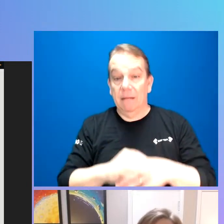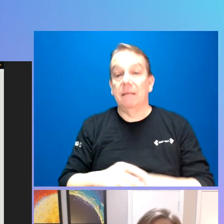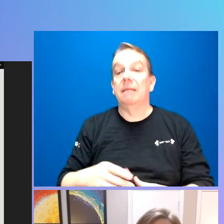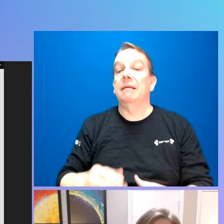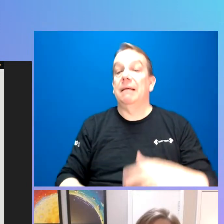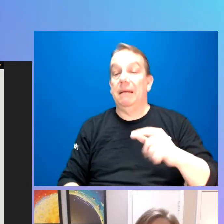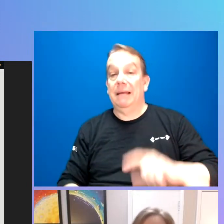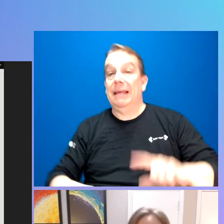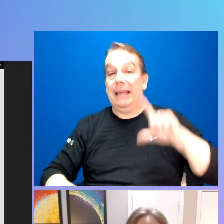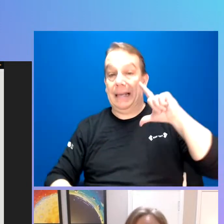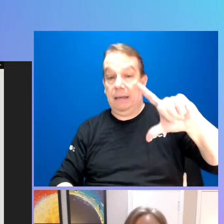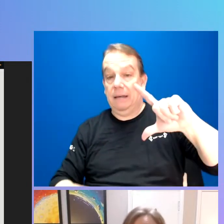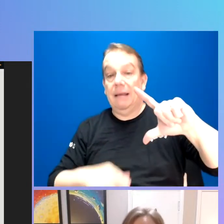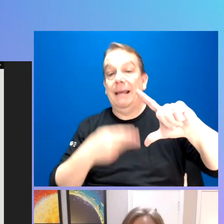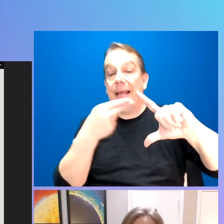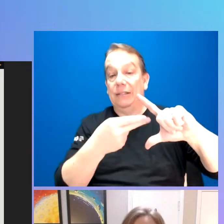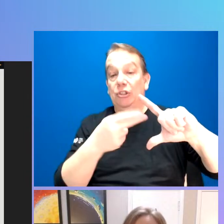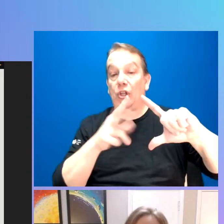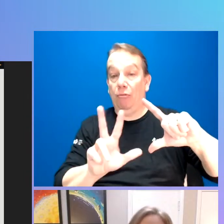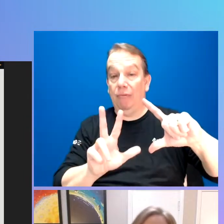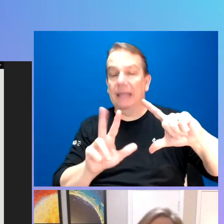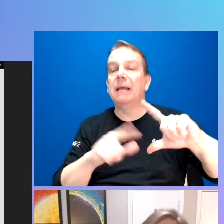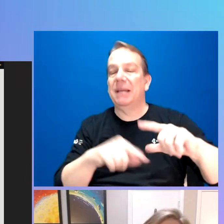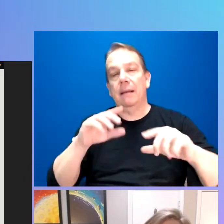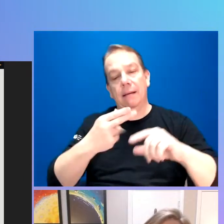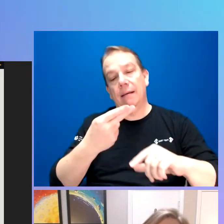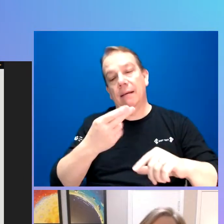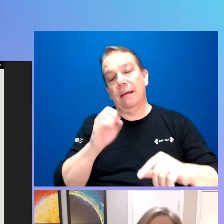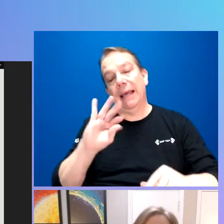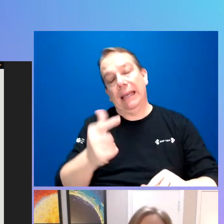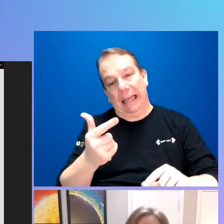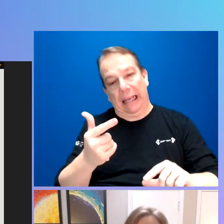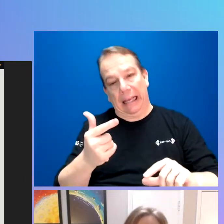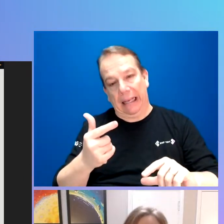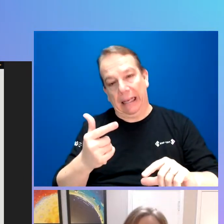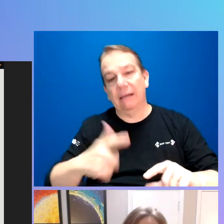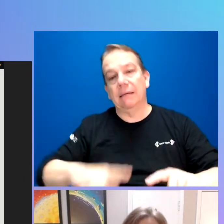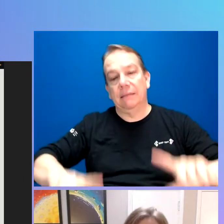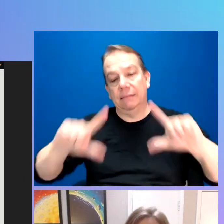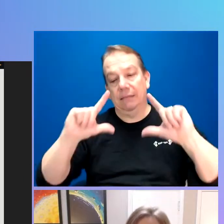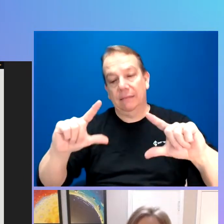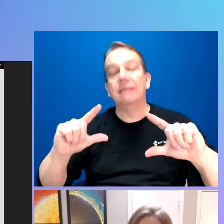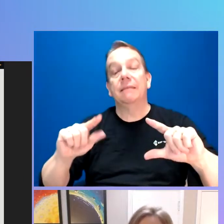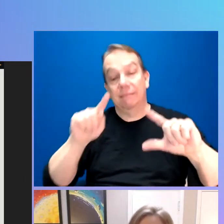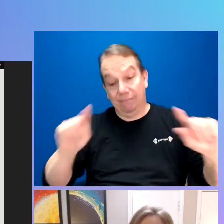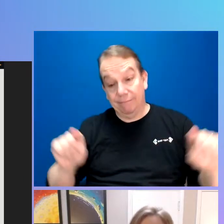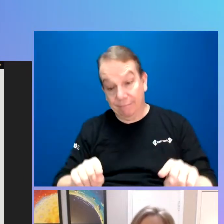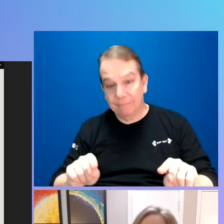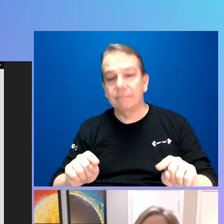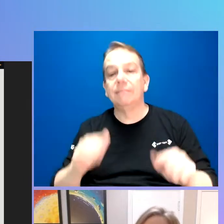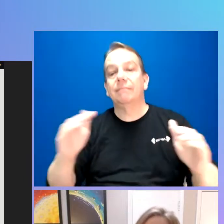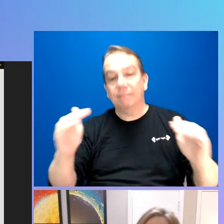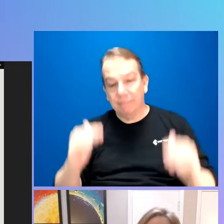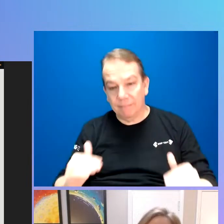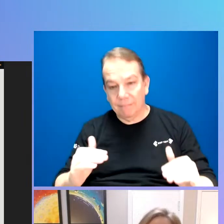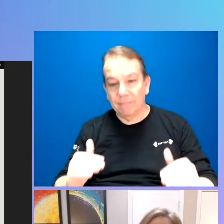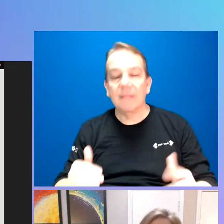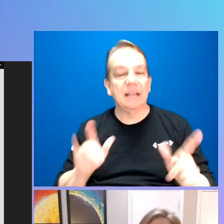three tags instead, which we can create by putting the letter H and the number three inside of